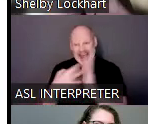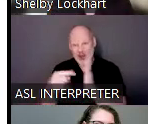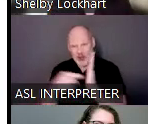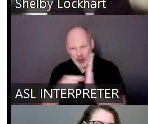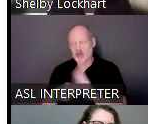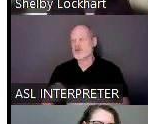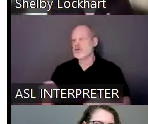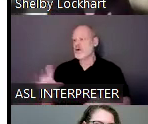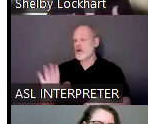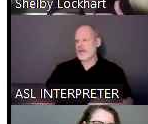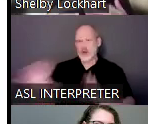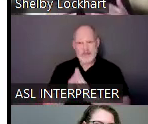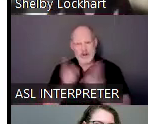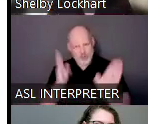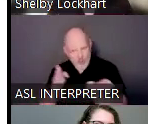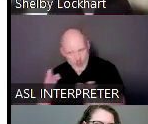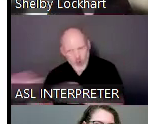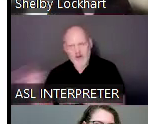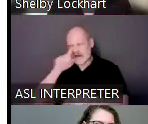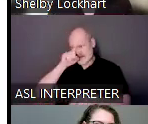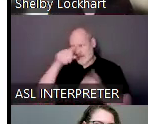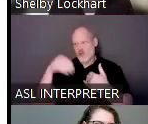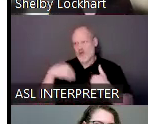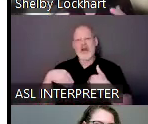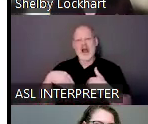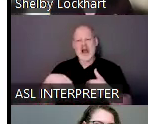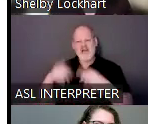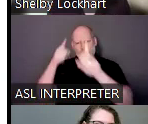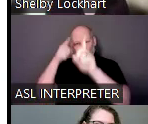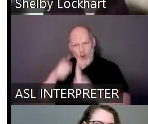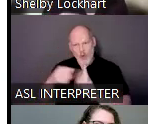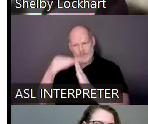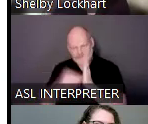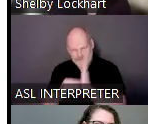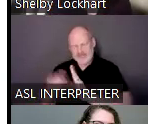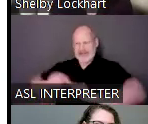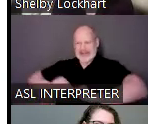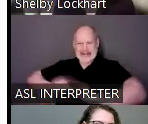that teaming routine is clearly defined and committed to and protected, and then finally,